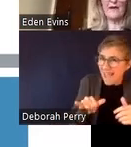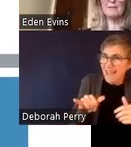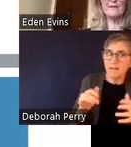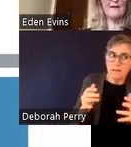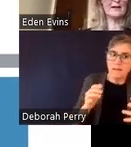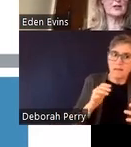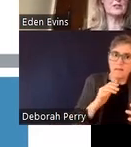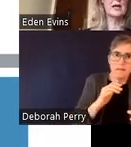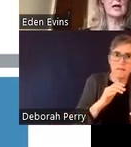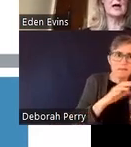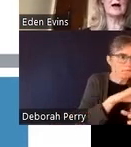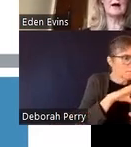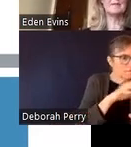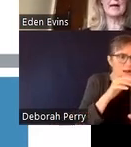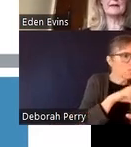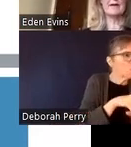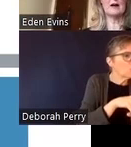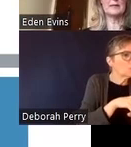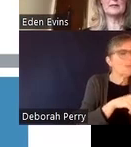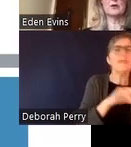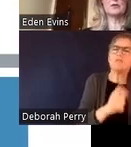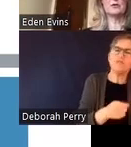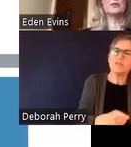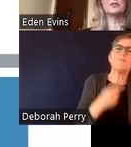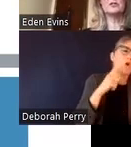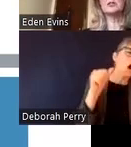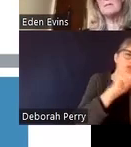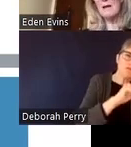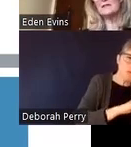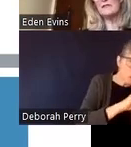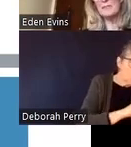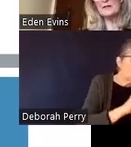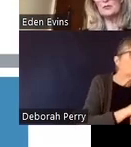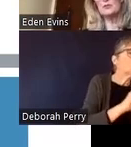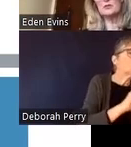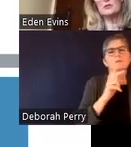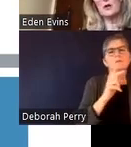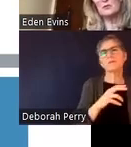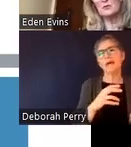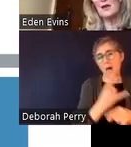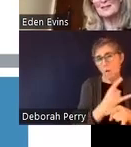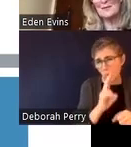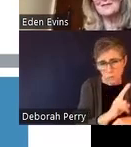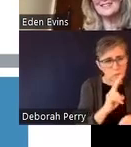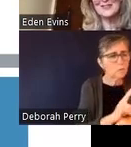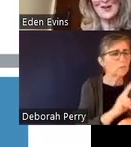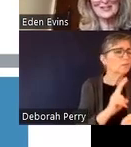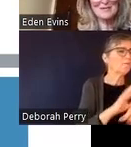family factors, and environment. So it's just a massive impact, so as I'm giving this talk to the